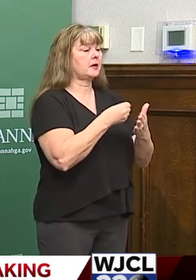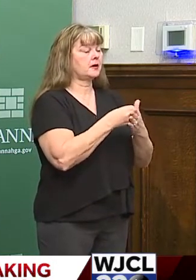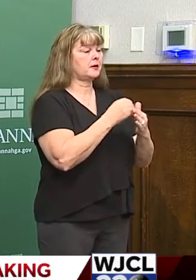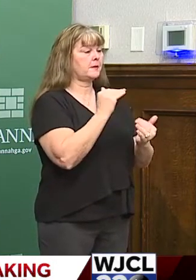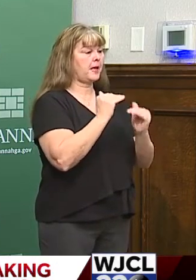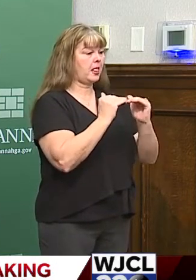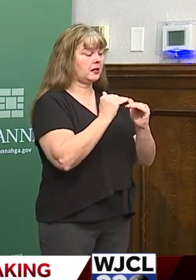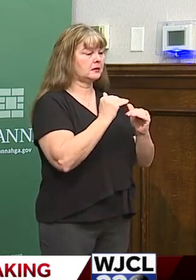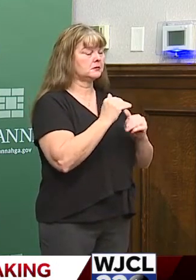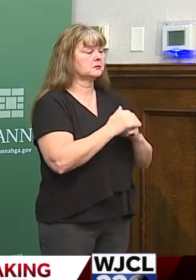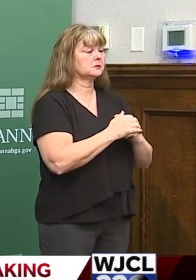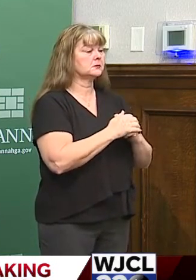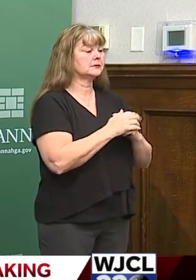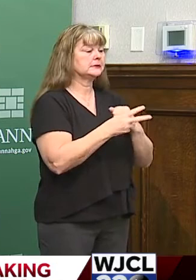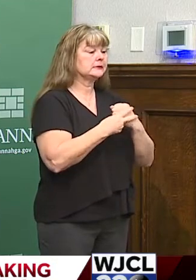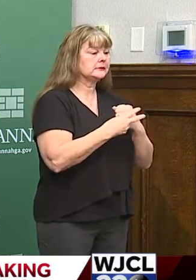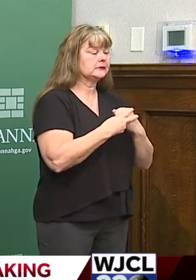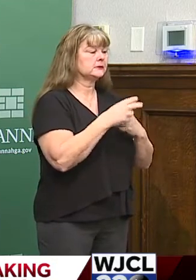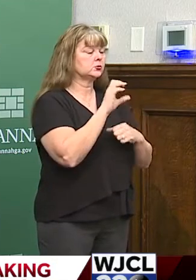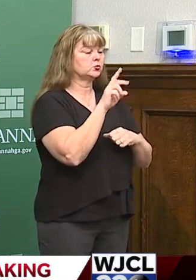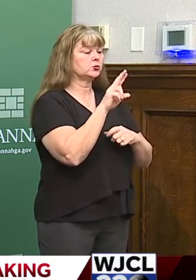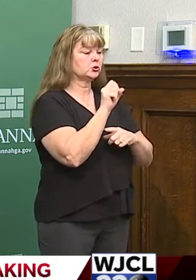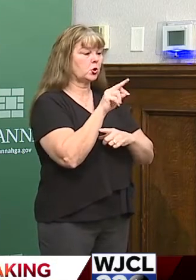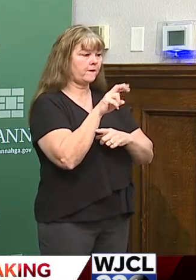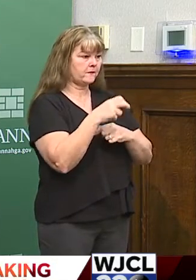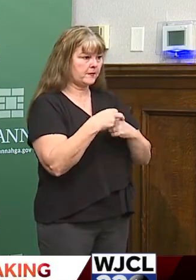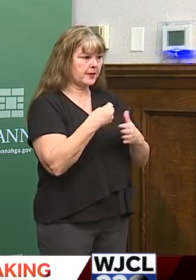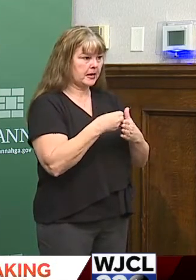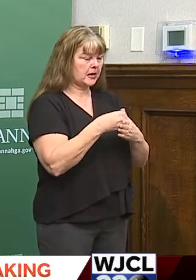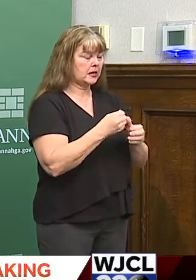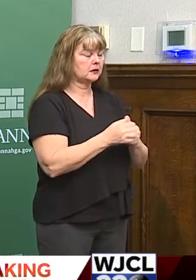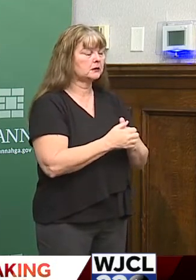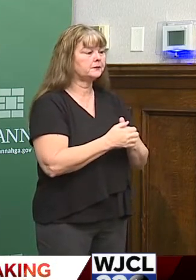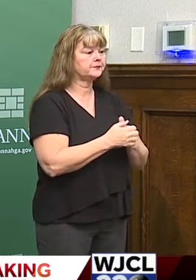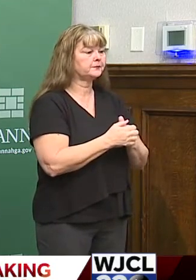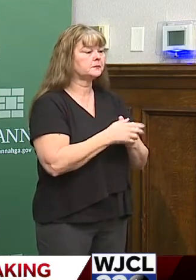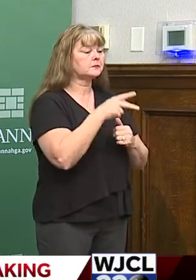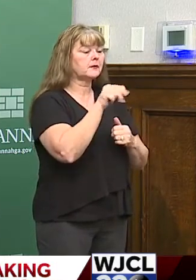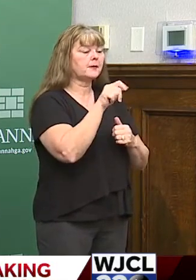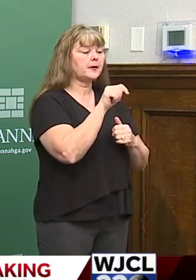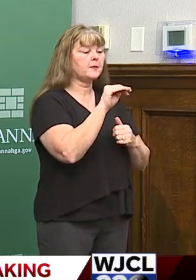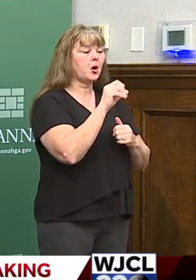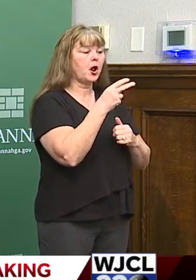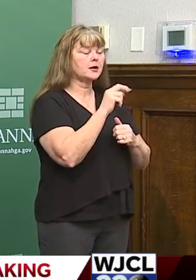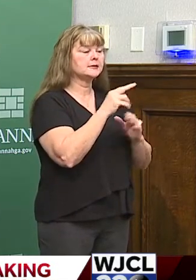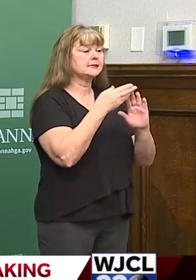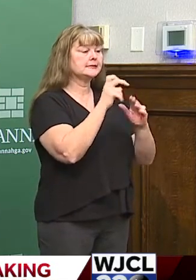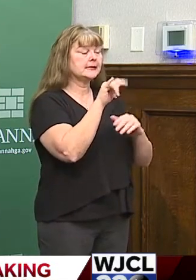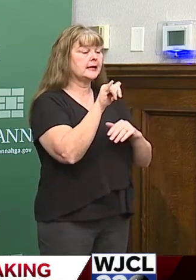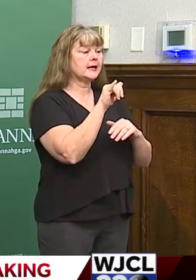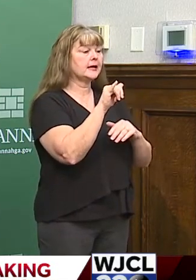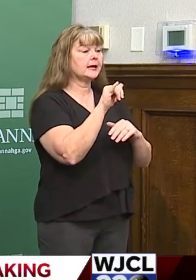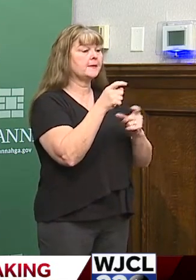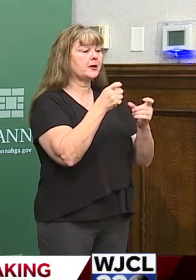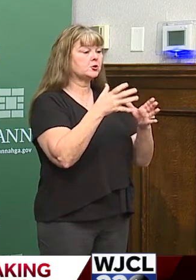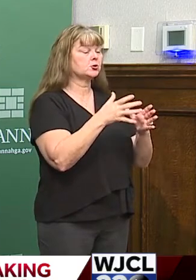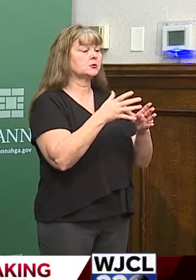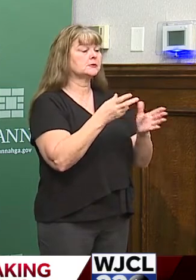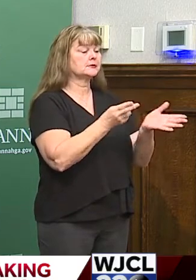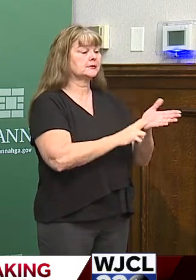BUDGETING AND MAINTAINING A HEALTHY, FUN BALANCE CONTINGENCY AND RESERVES.